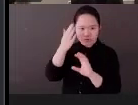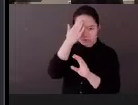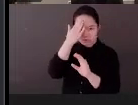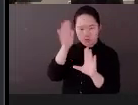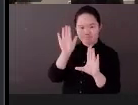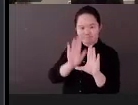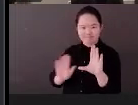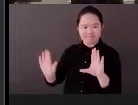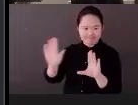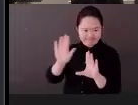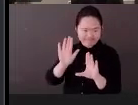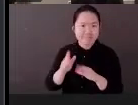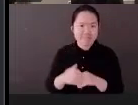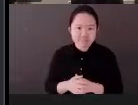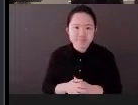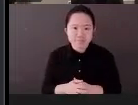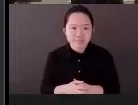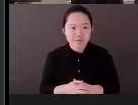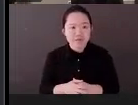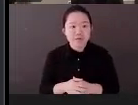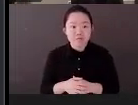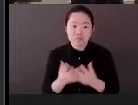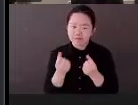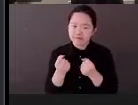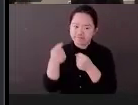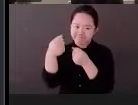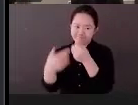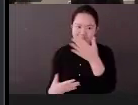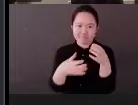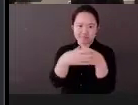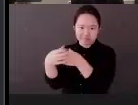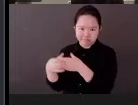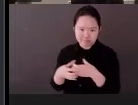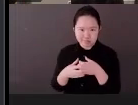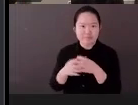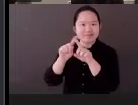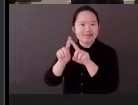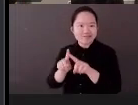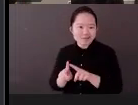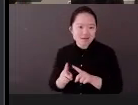this is the list I see usually. Almost very app has problem